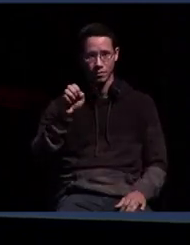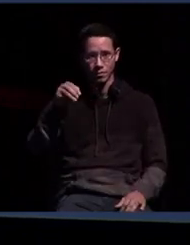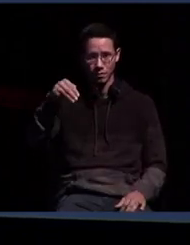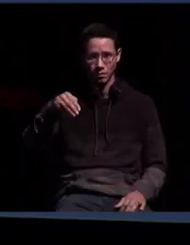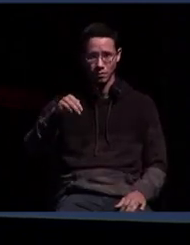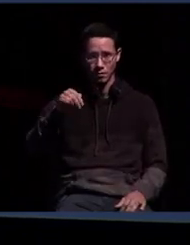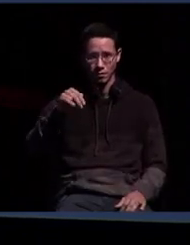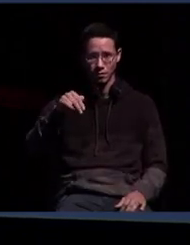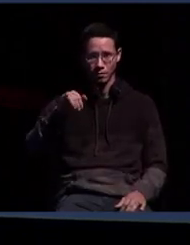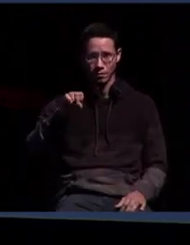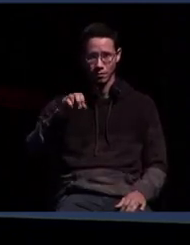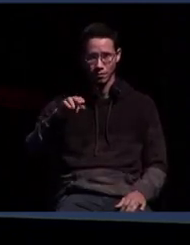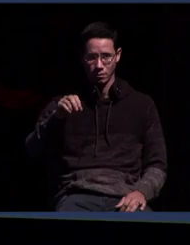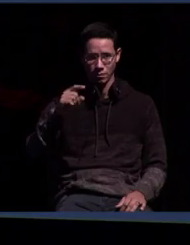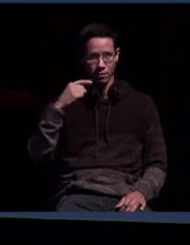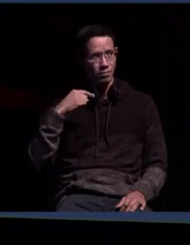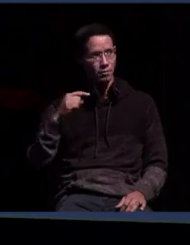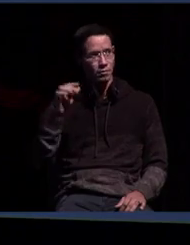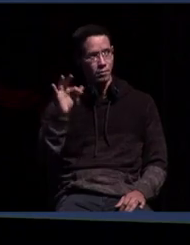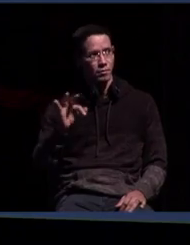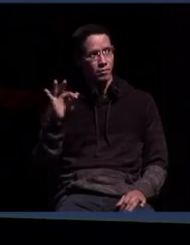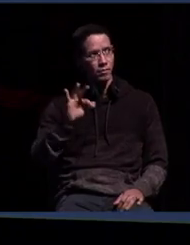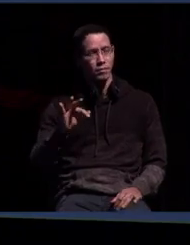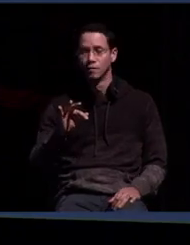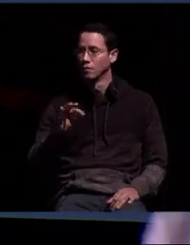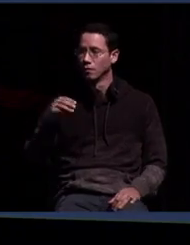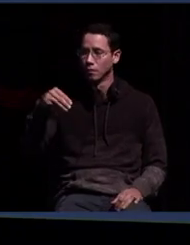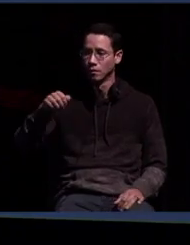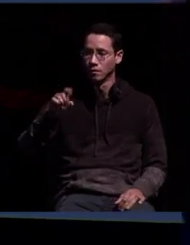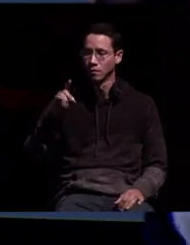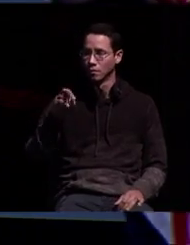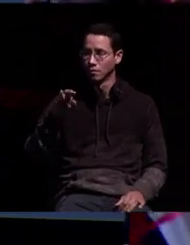from the Complutense University of Madrid? Please.